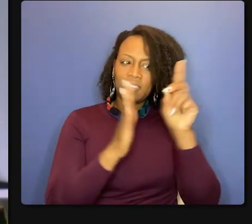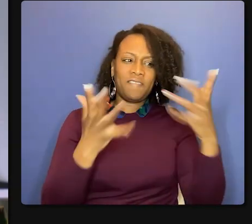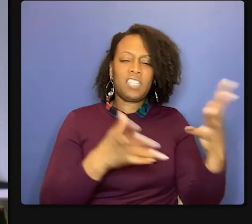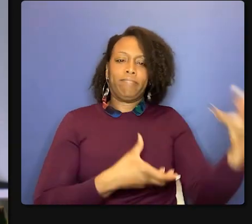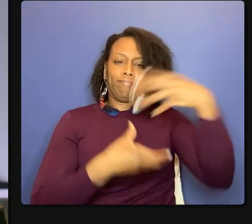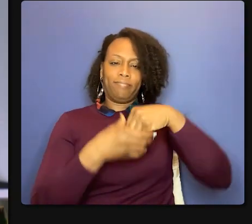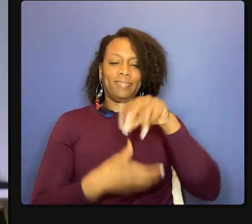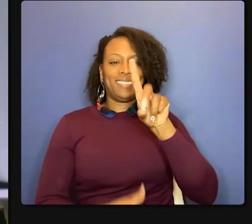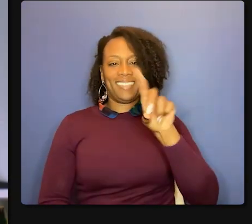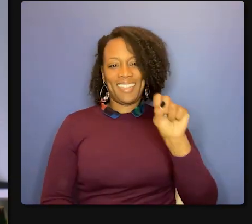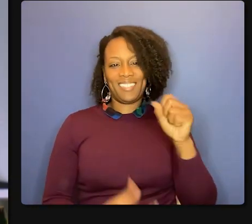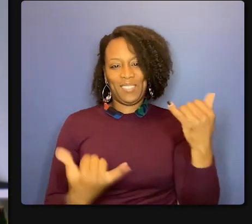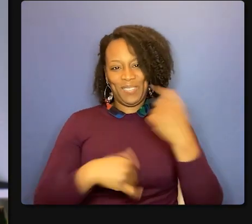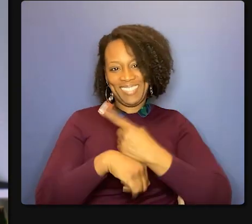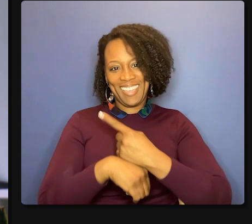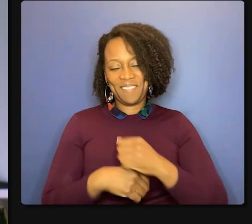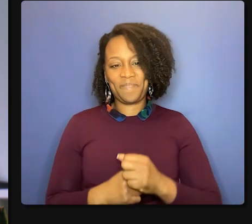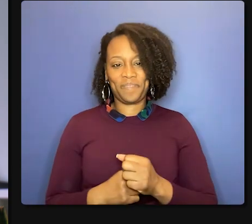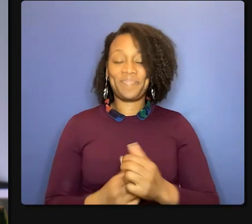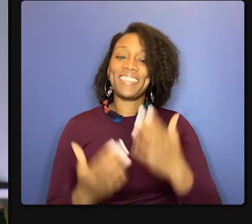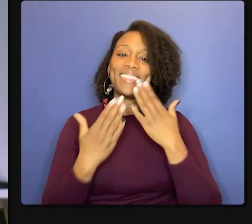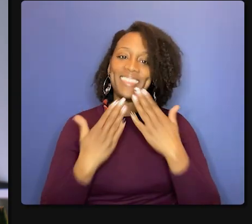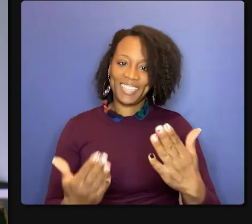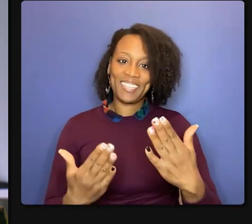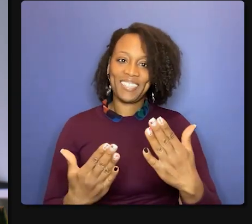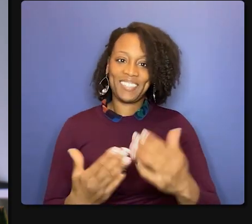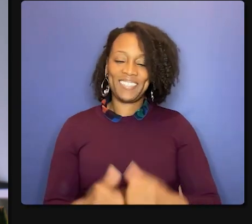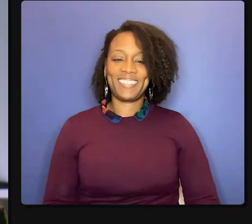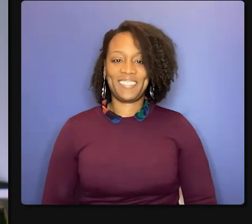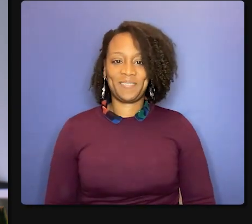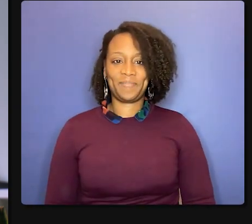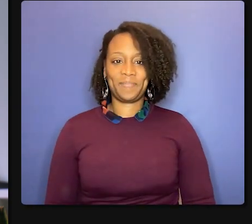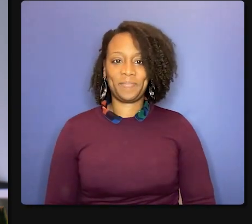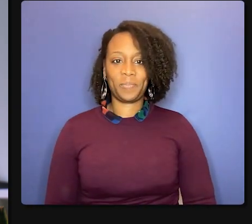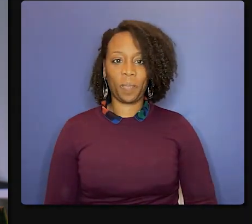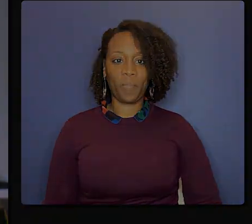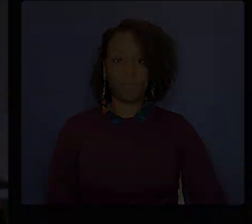that has integrated DirectStorage into their runtime today. So thank you.